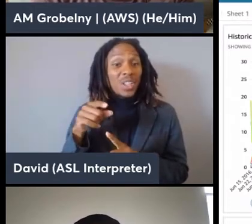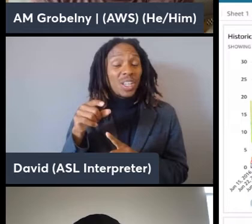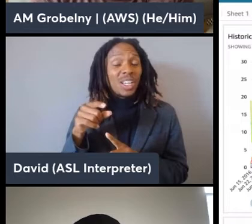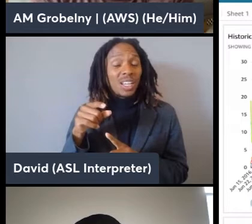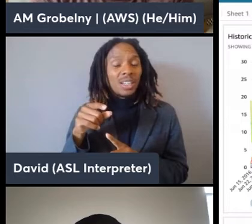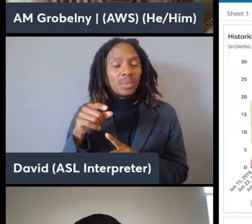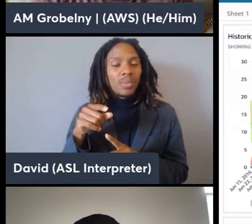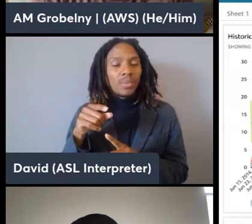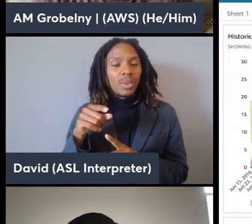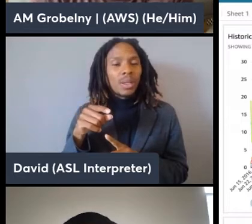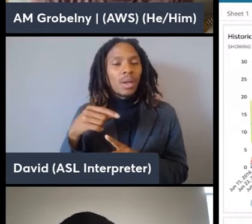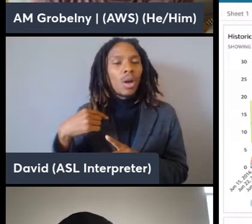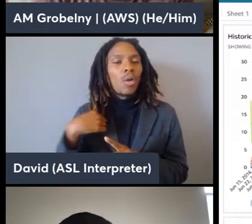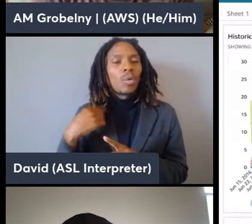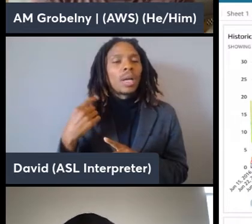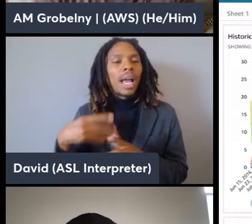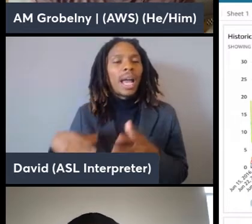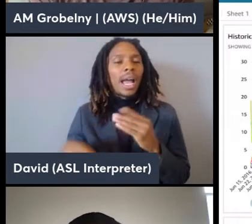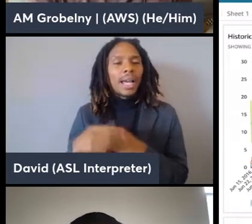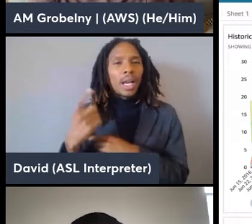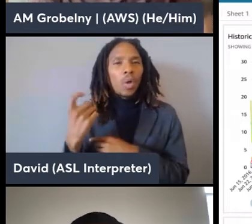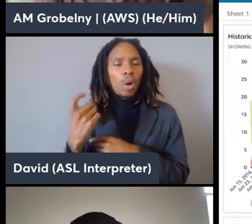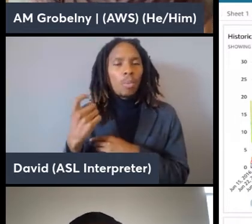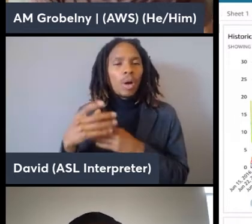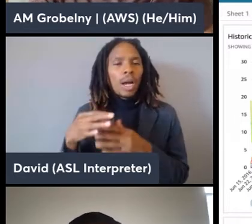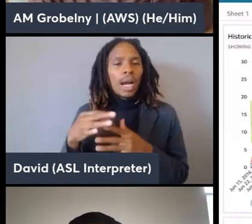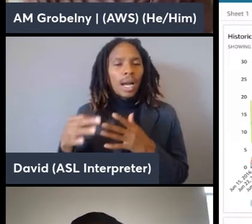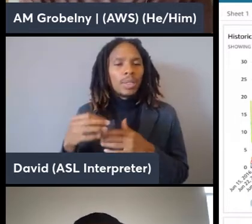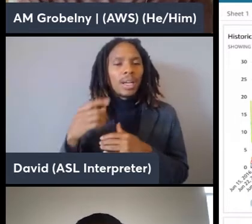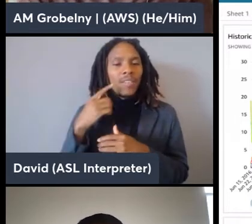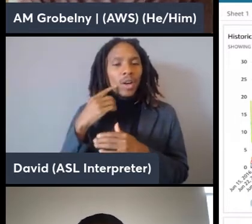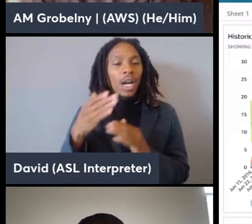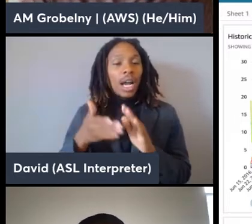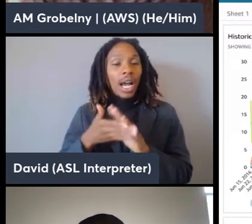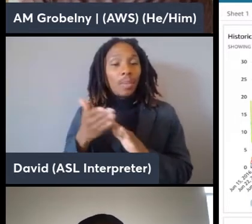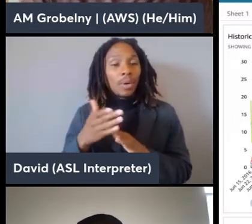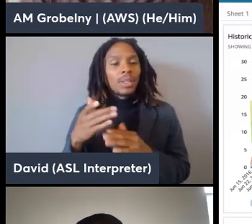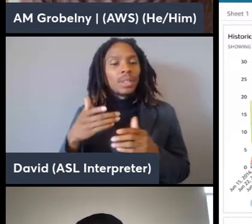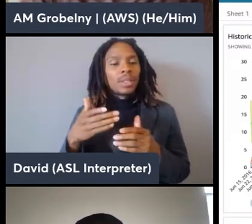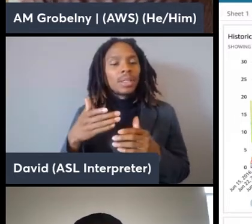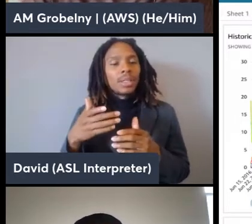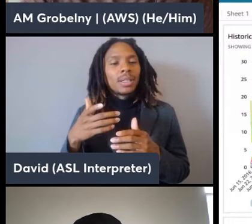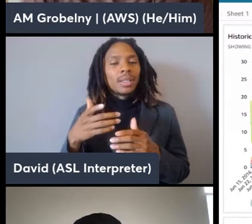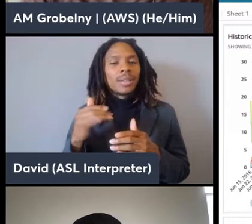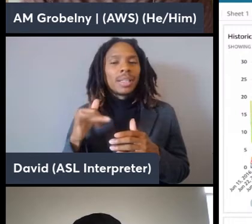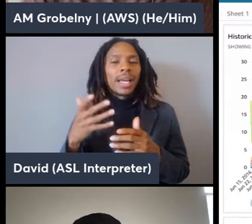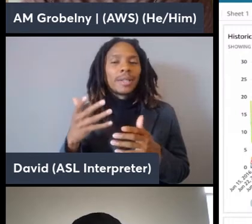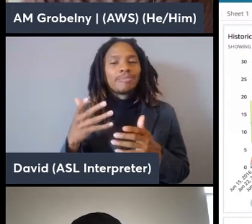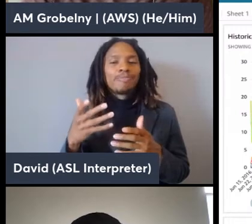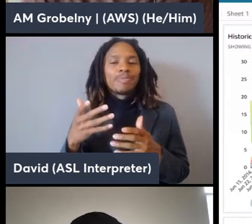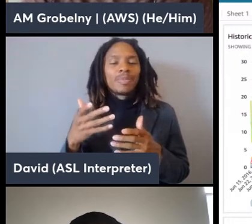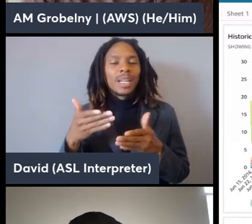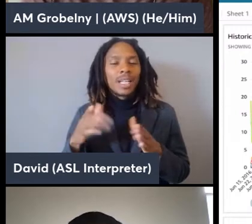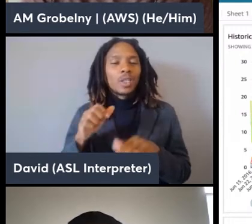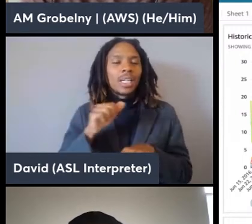we have added one more option in our API operation that lets you send the IDs